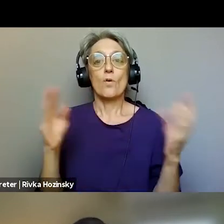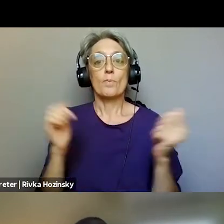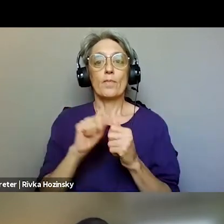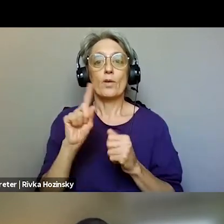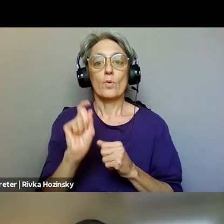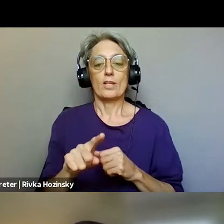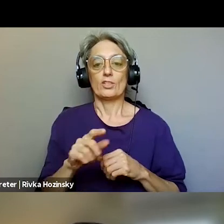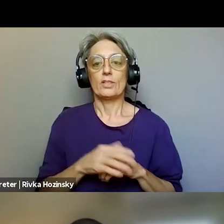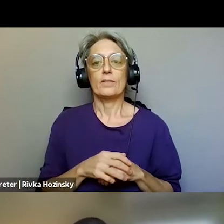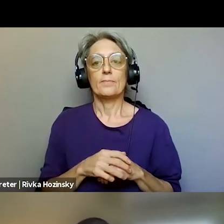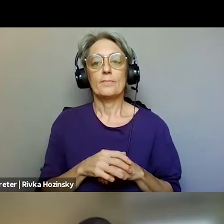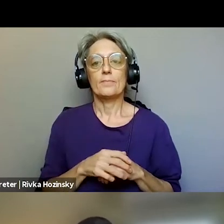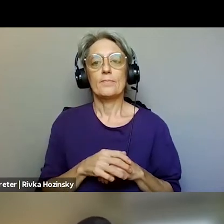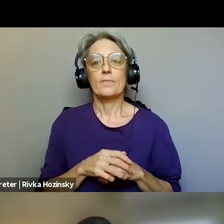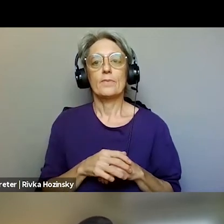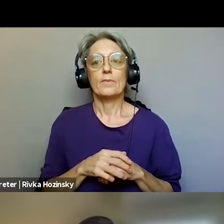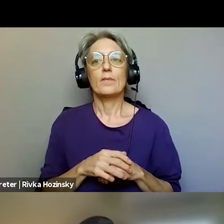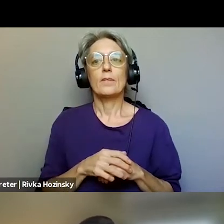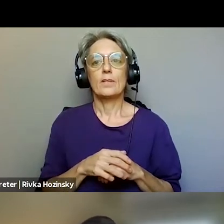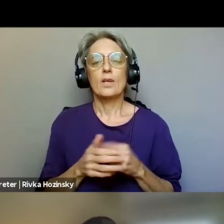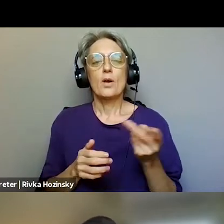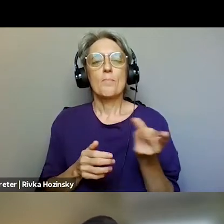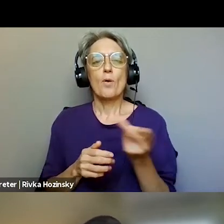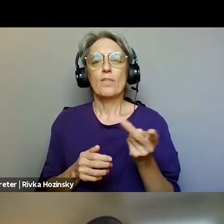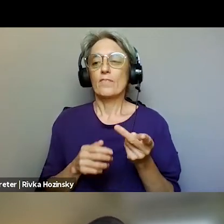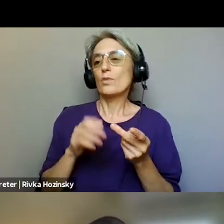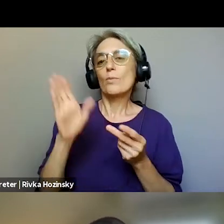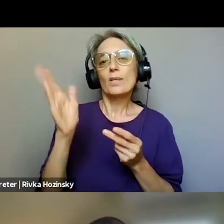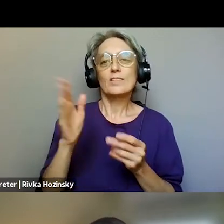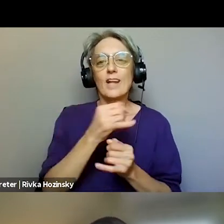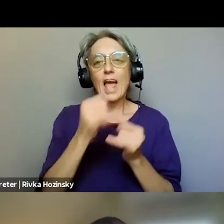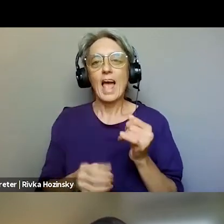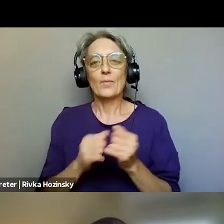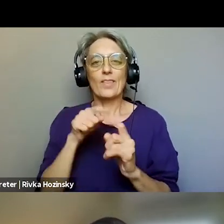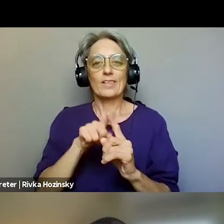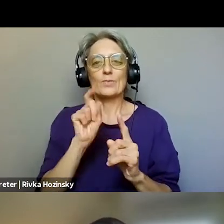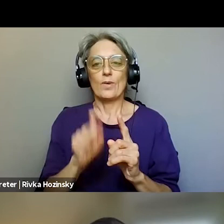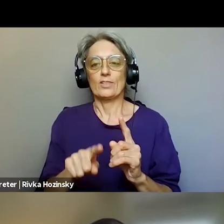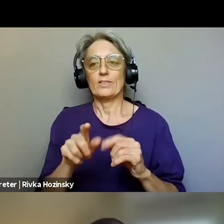you sort of ended your presentation with that but really thinking of what are the major gaps